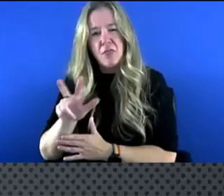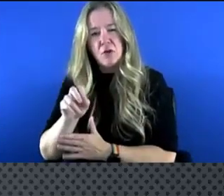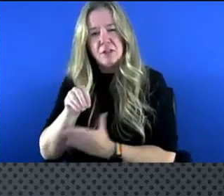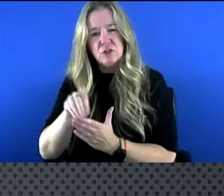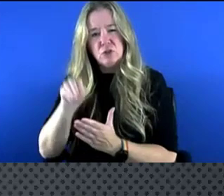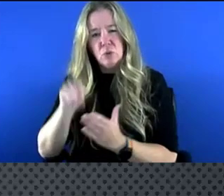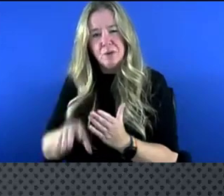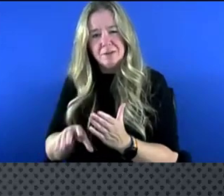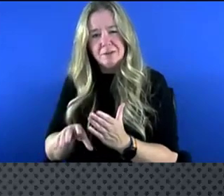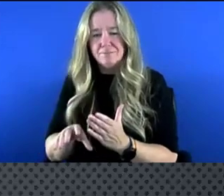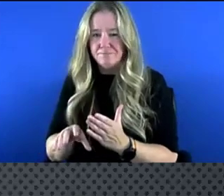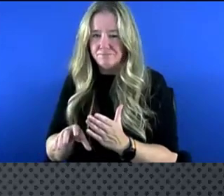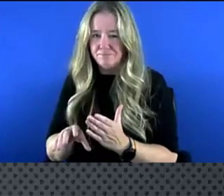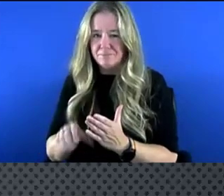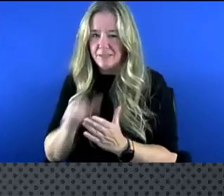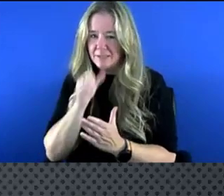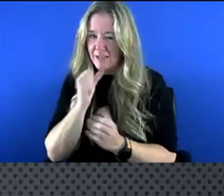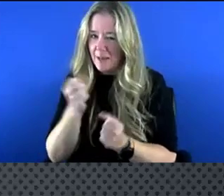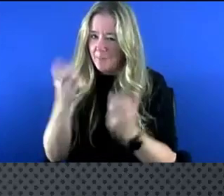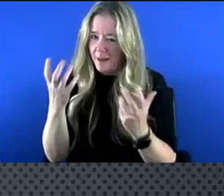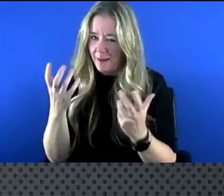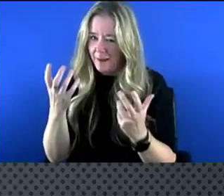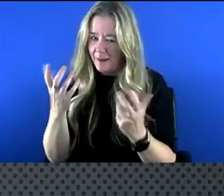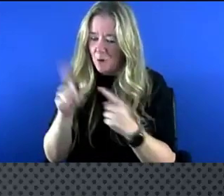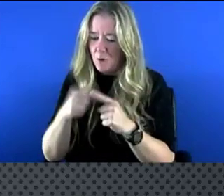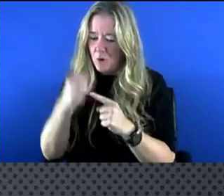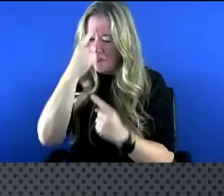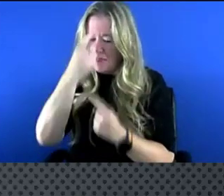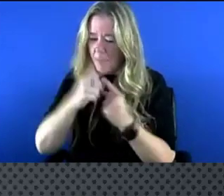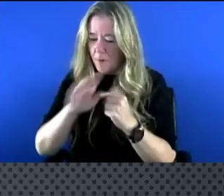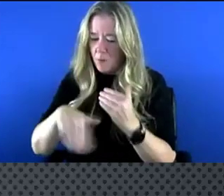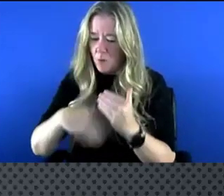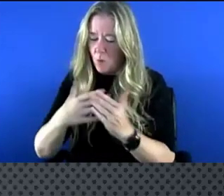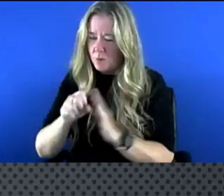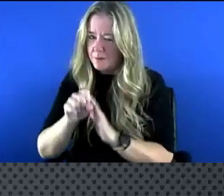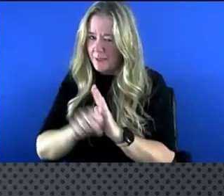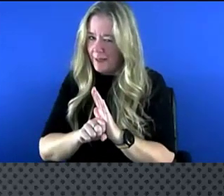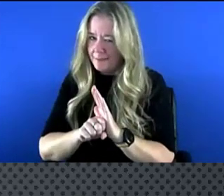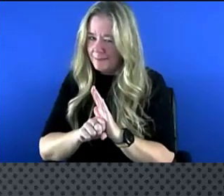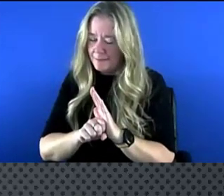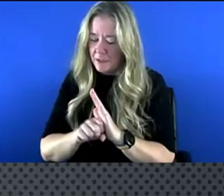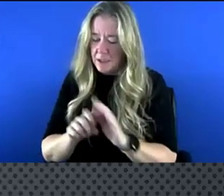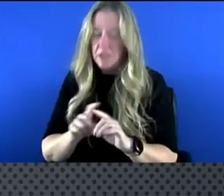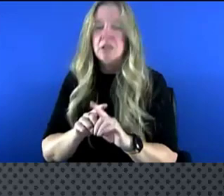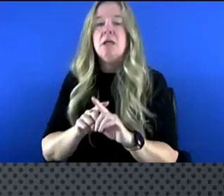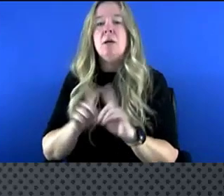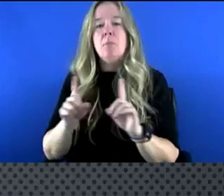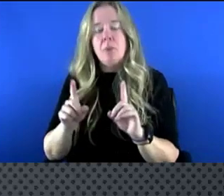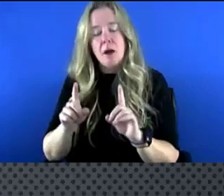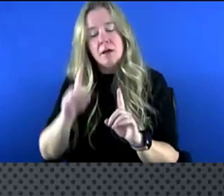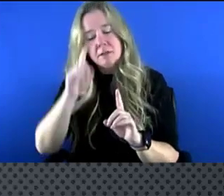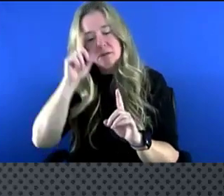which is not many, when you're considering the whole state. But the fact of the matter is